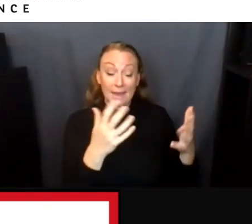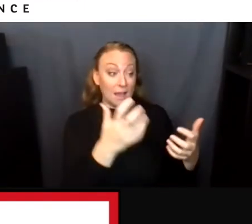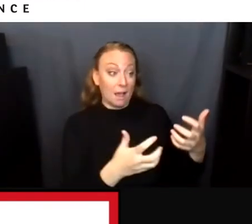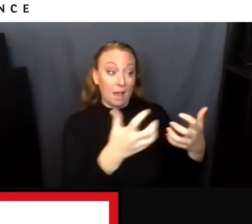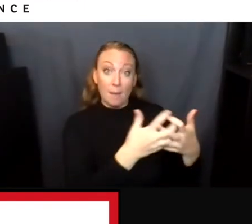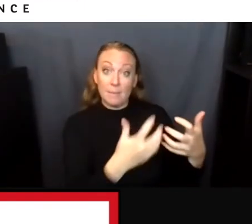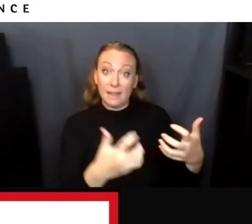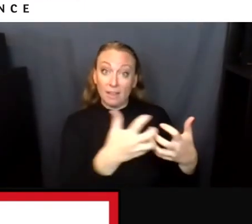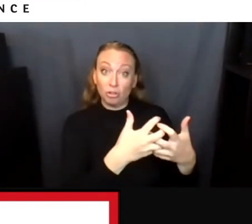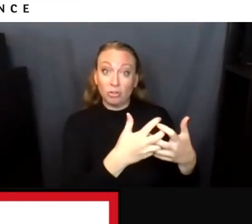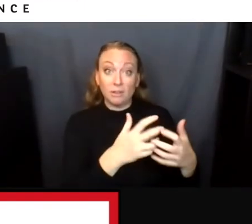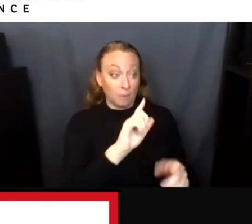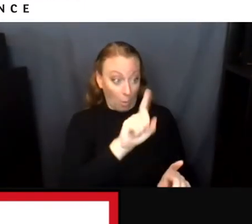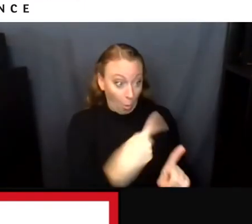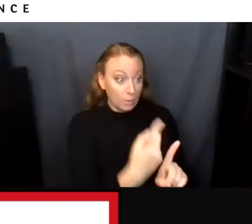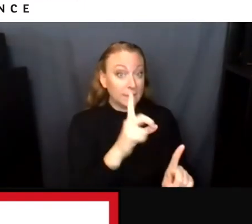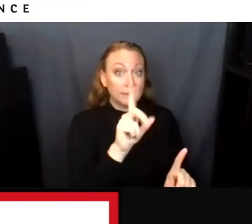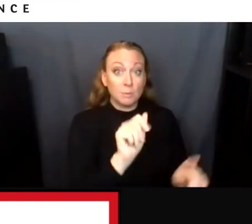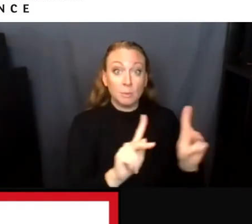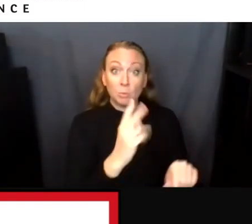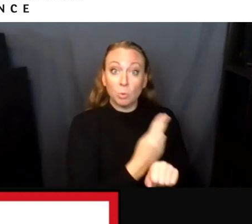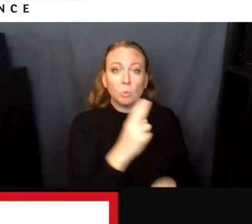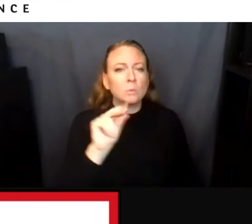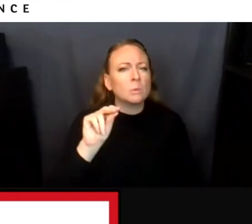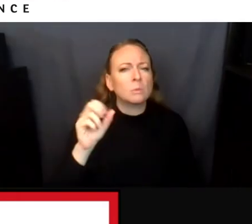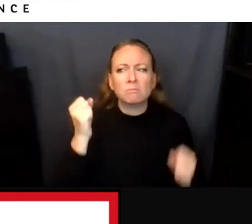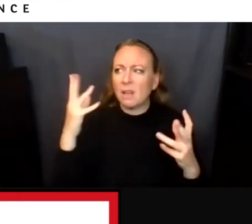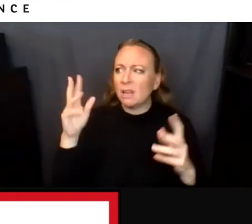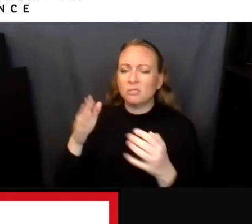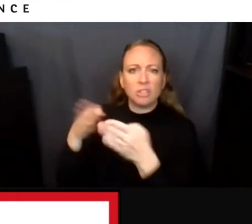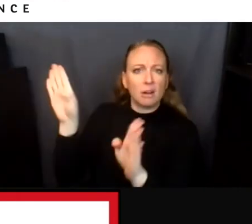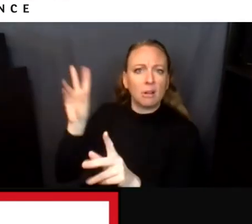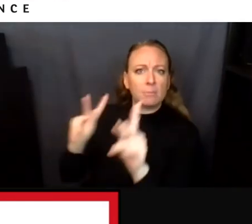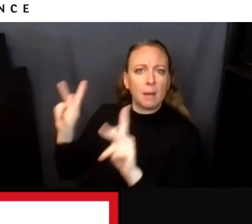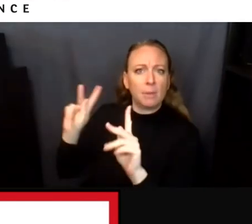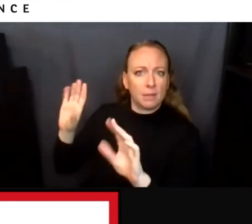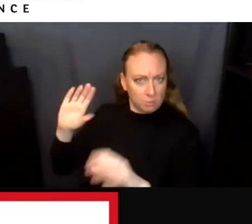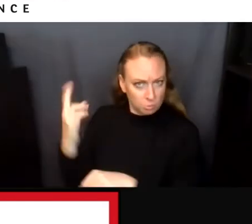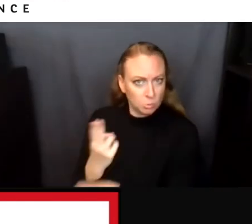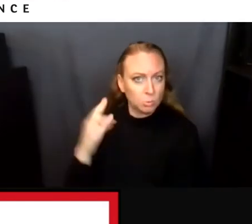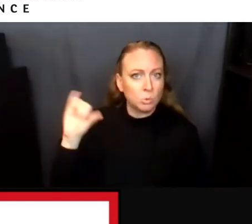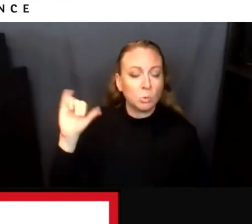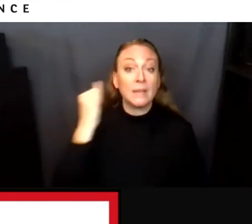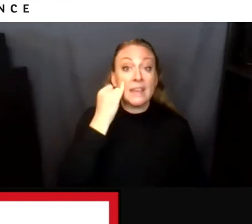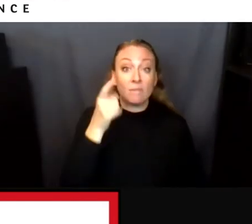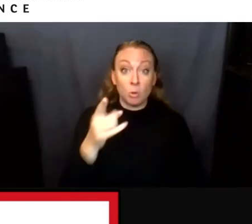But if you are discriminated against, you have a right to file action.